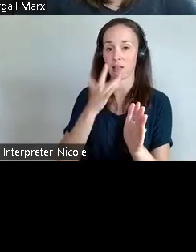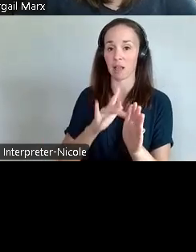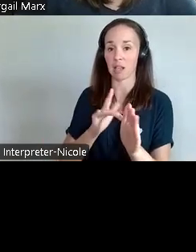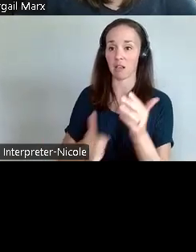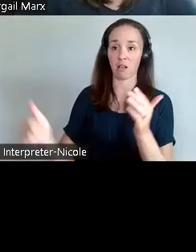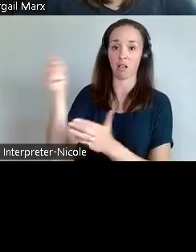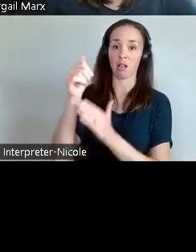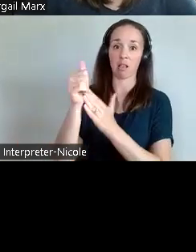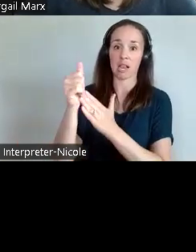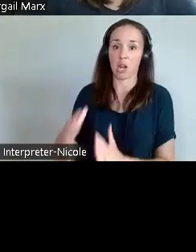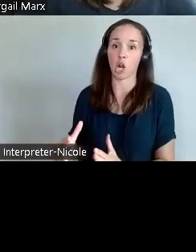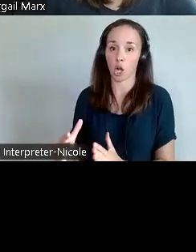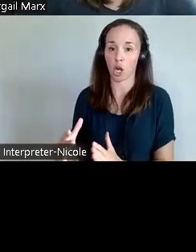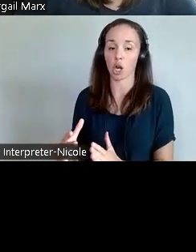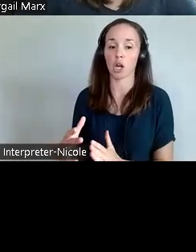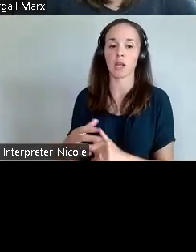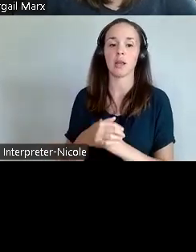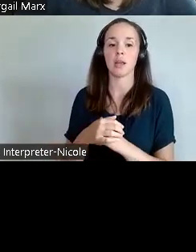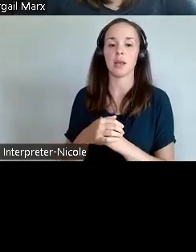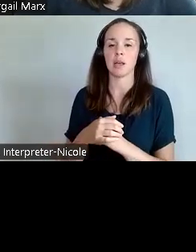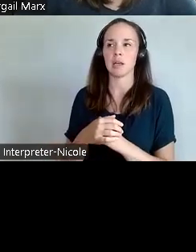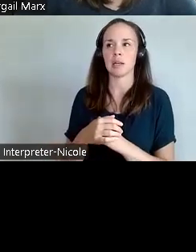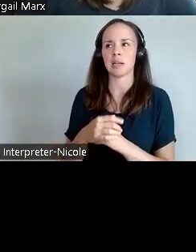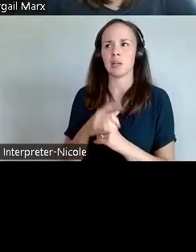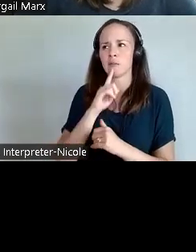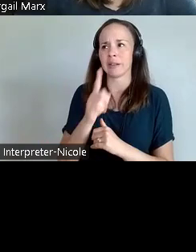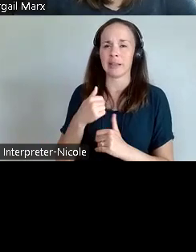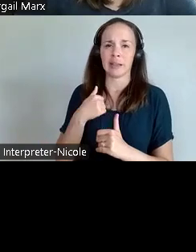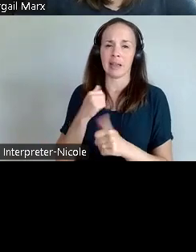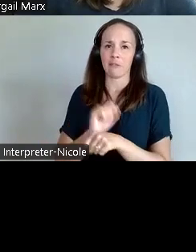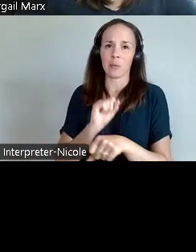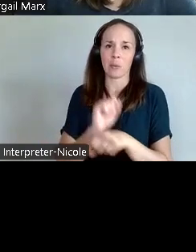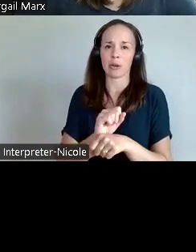I've worked in a lot of different settings over the years but for the past 16ish years,